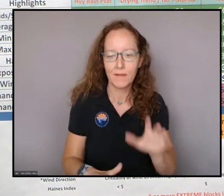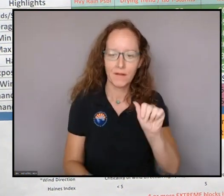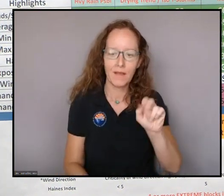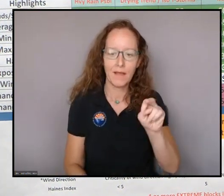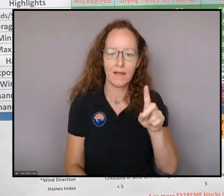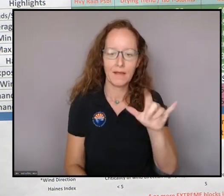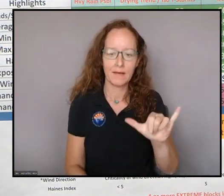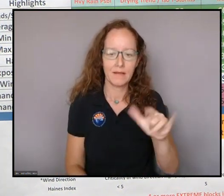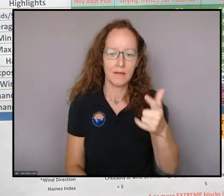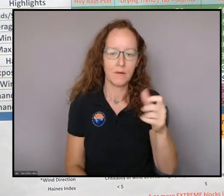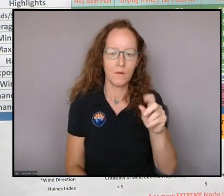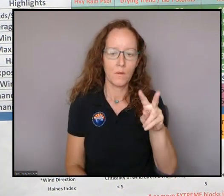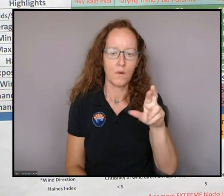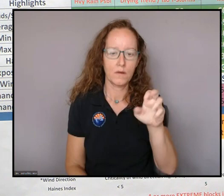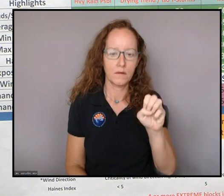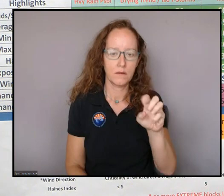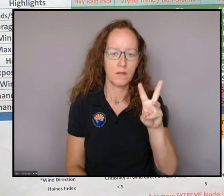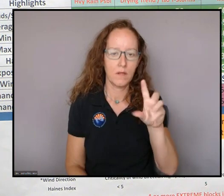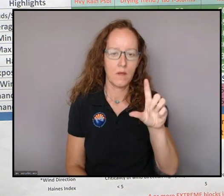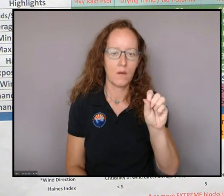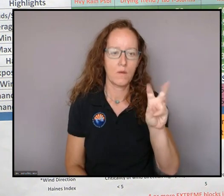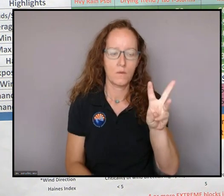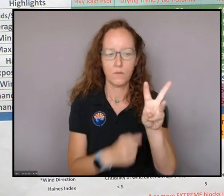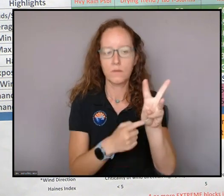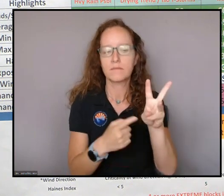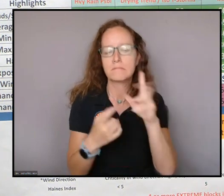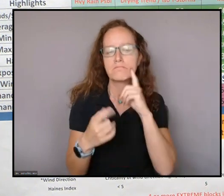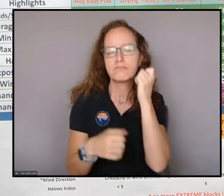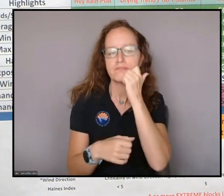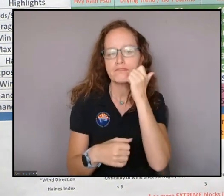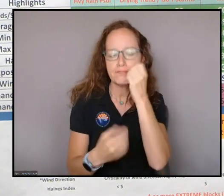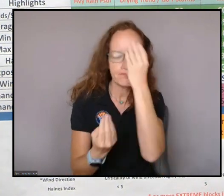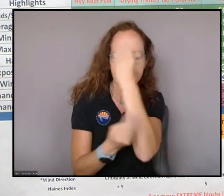Hermits Peak/Calf Canyon Fire. As we all know, we've been